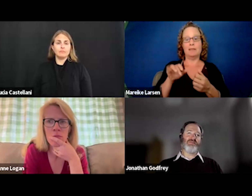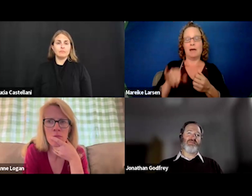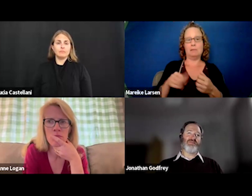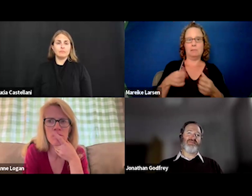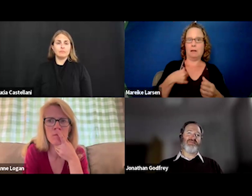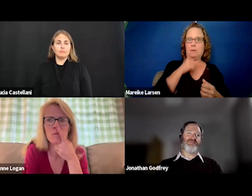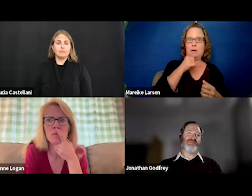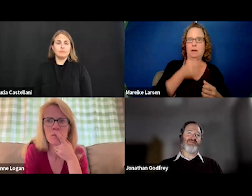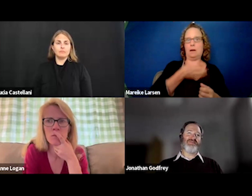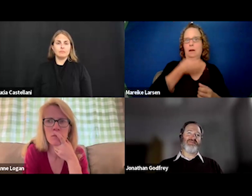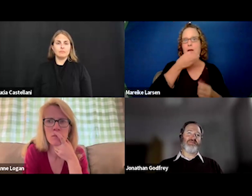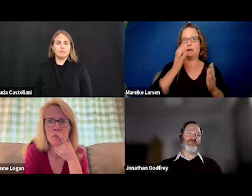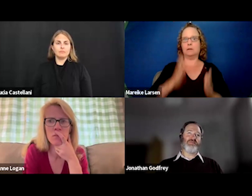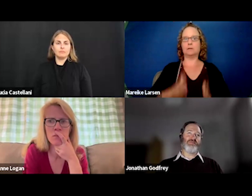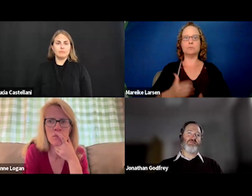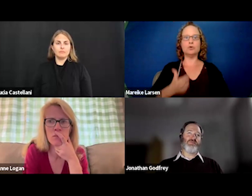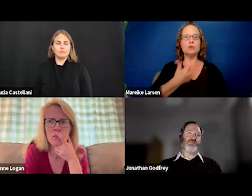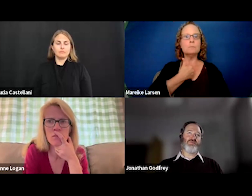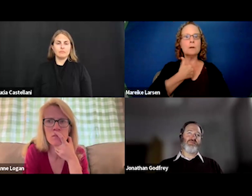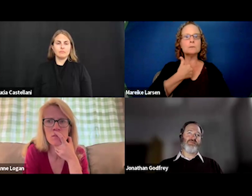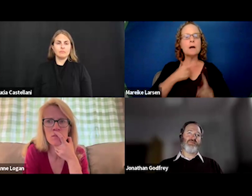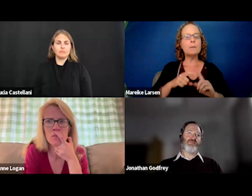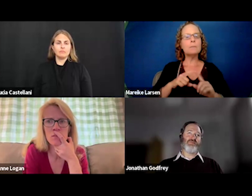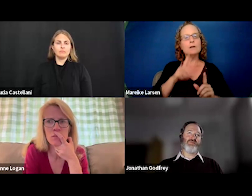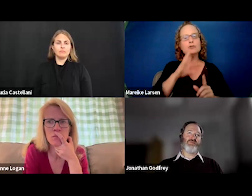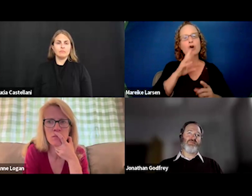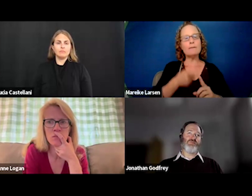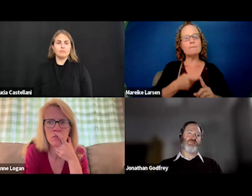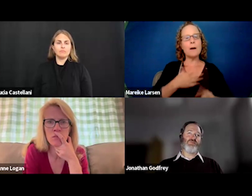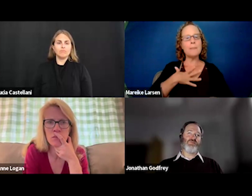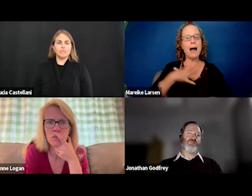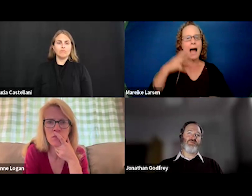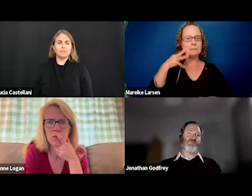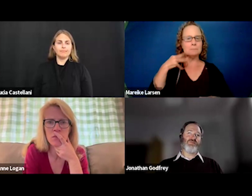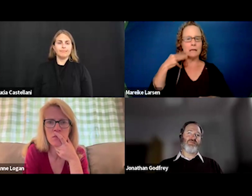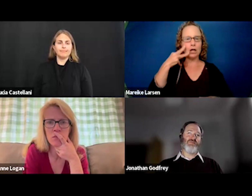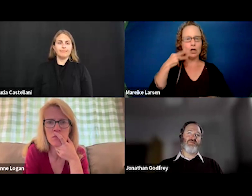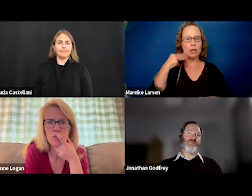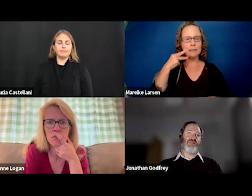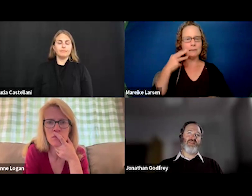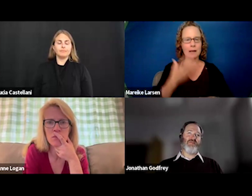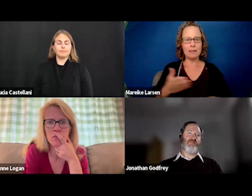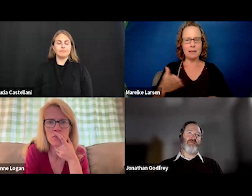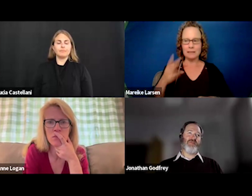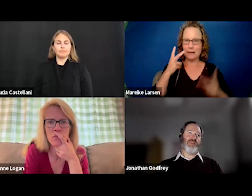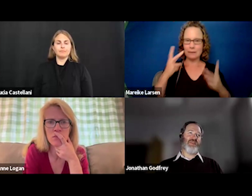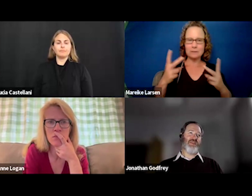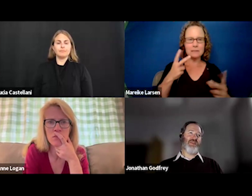But just drawing from some of my own experiences and things I've seen with other friends and colleagues.